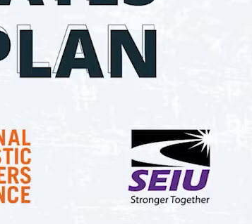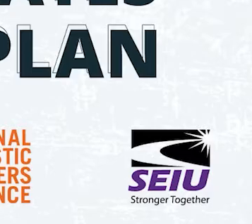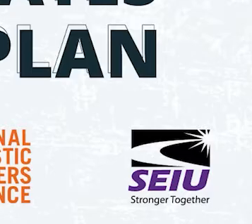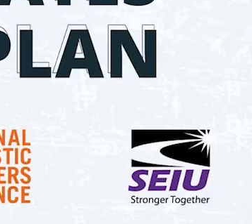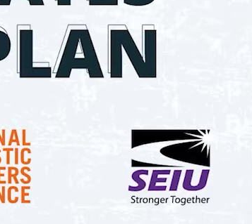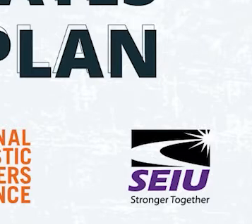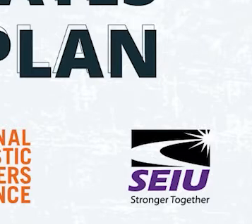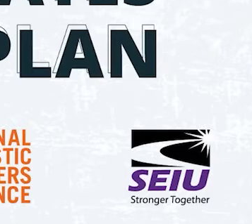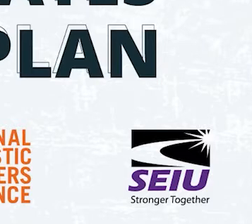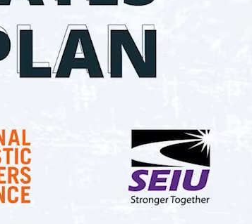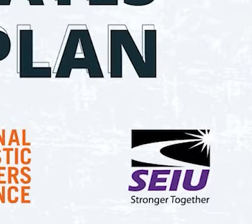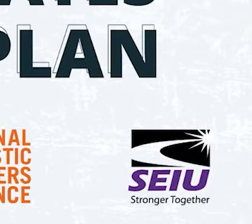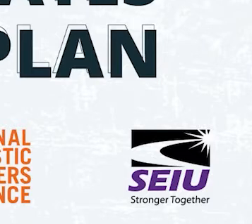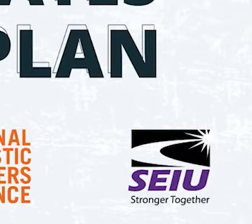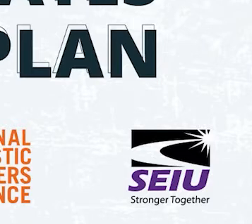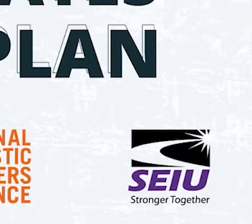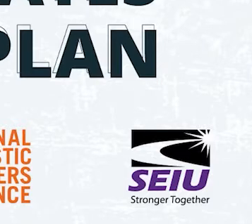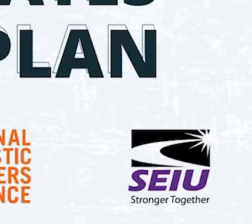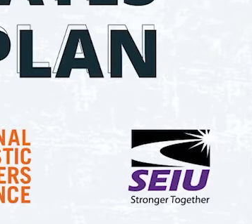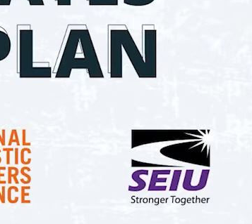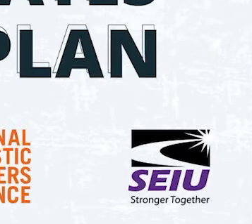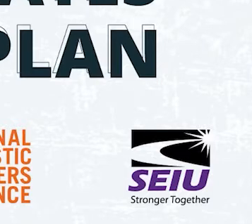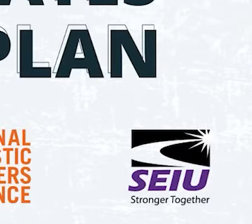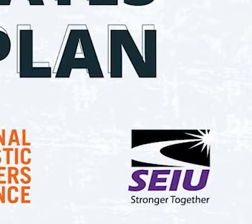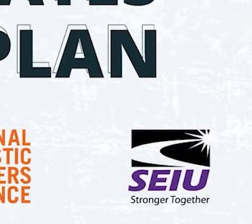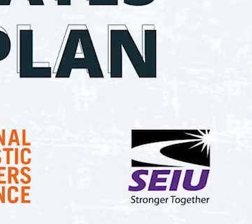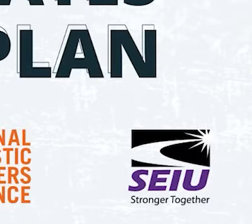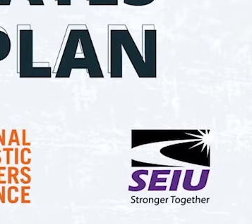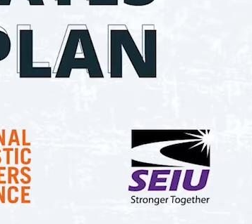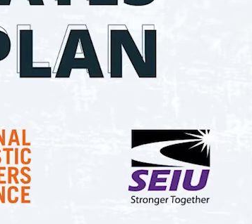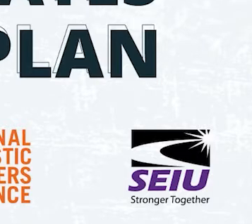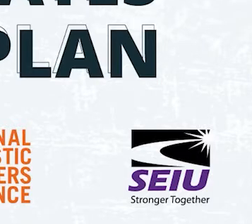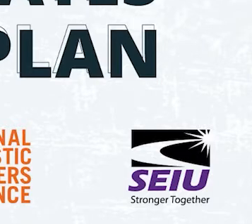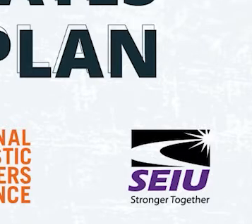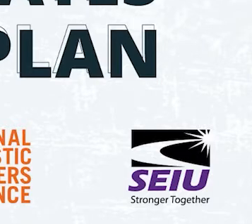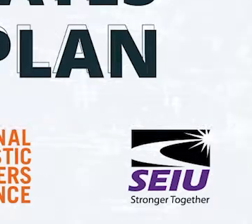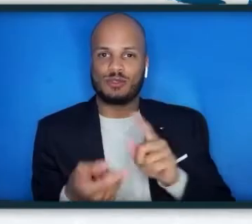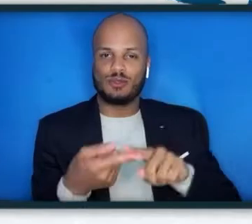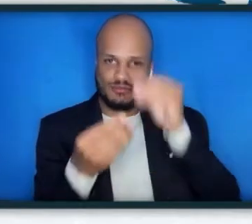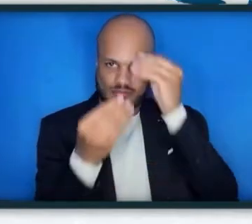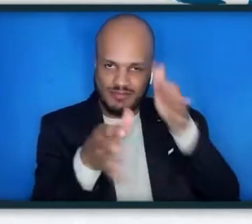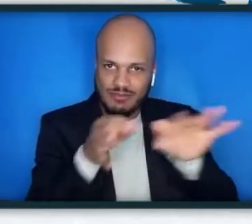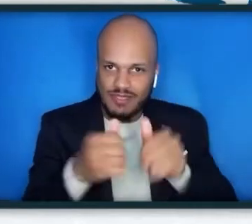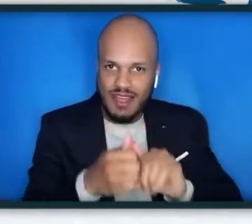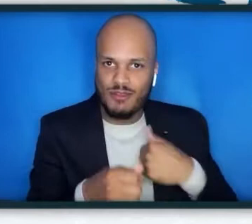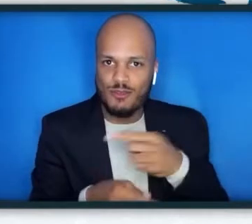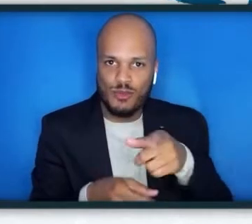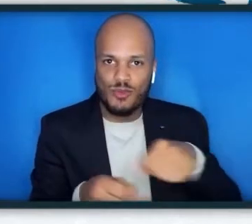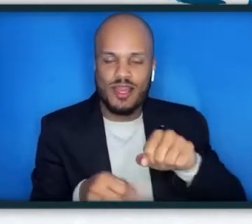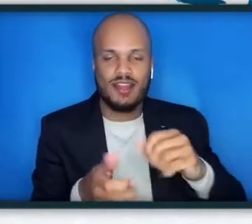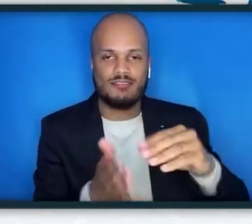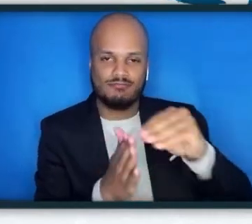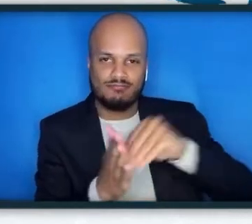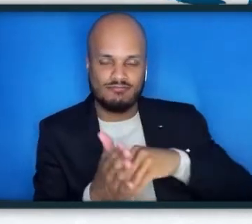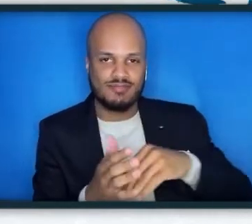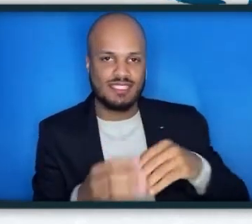I'm Amy Matsui with the National Women's Law Center, and I'm here to tell you how to claim the refundable tax credits in the American Rescue Plan Act.